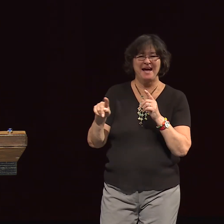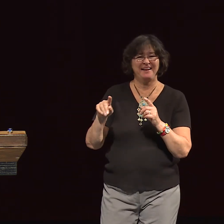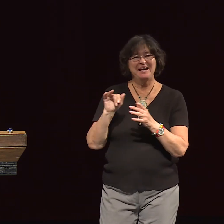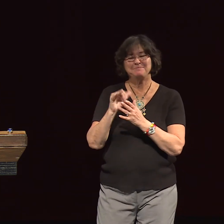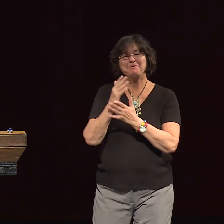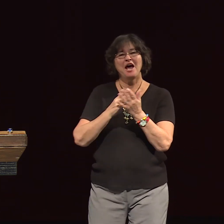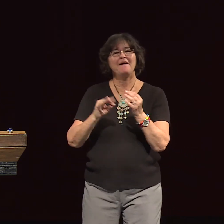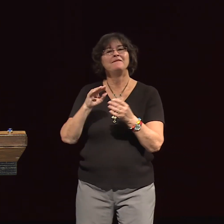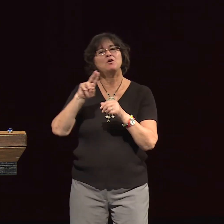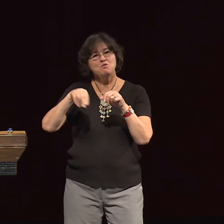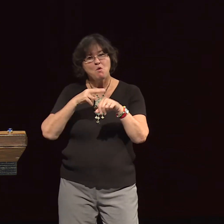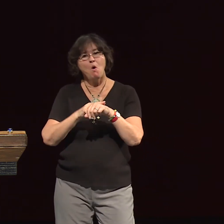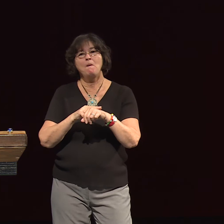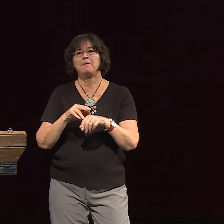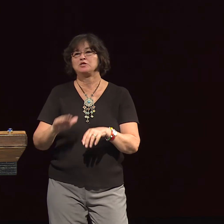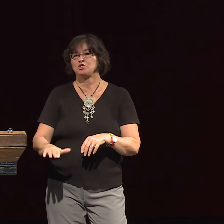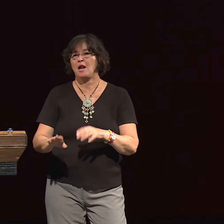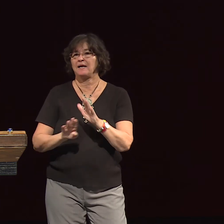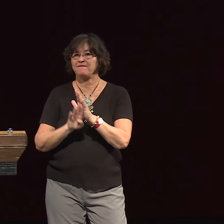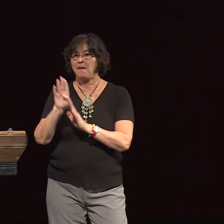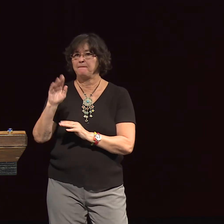and may be stubborn and say, "No."